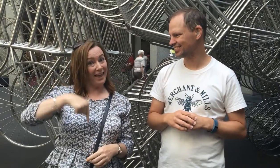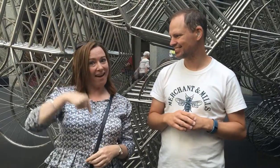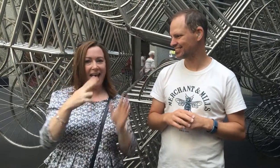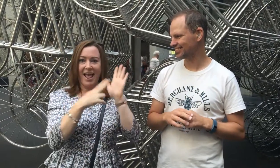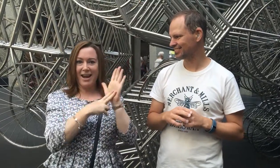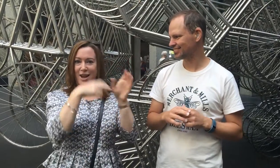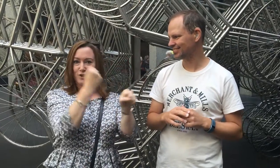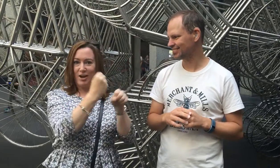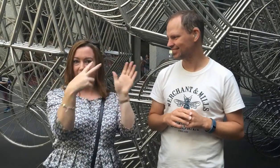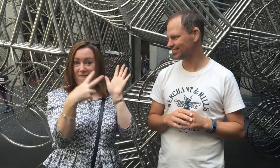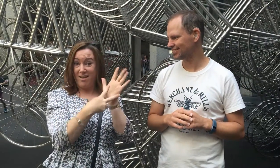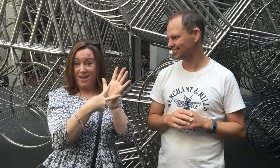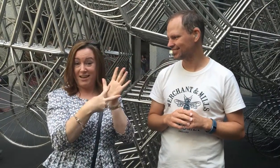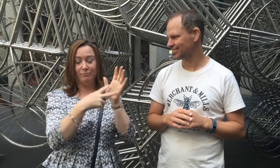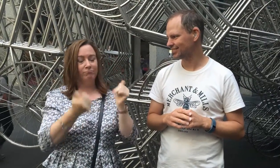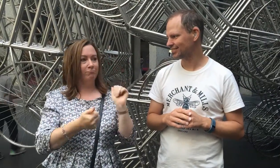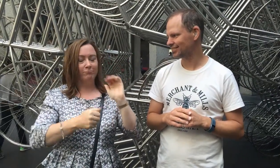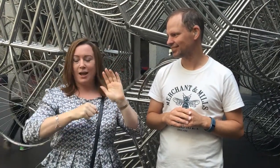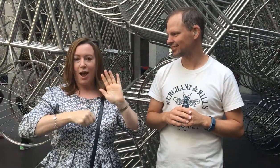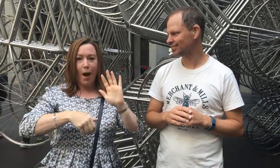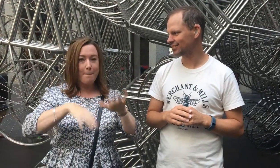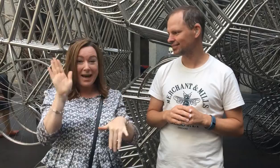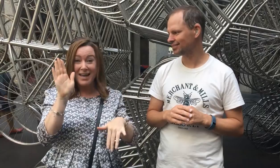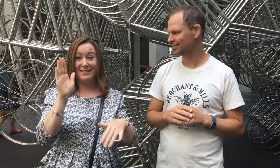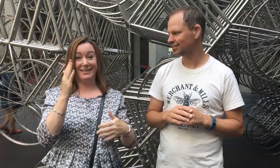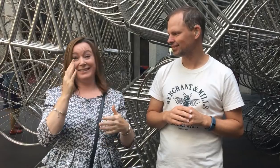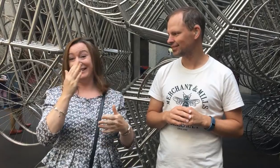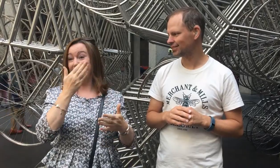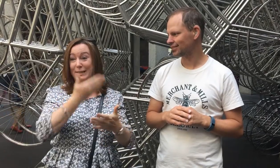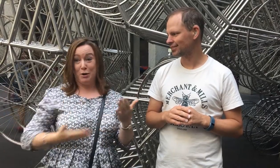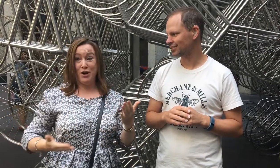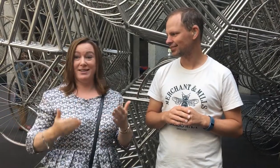Elena: We're here at NGV and it has been an amazing